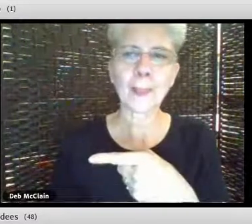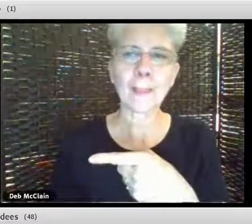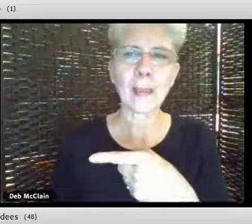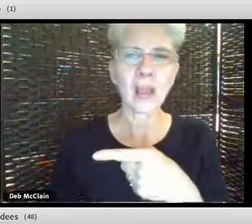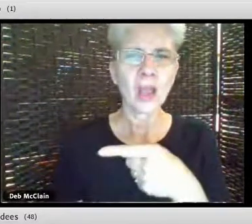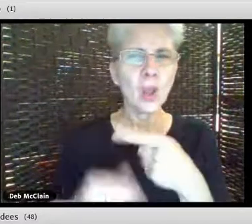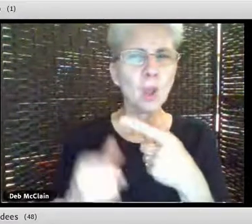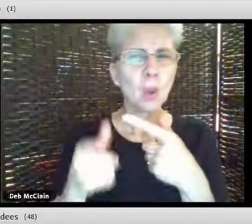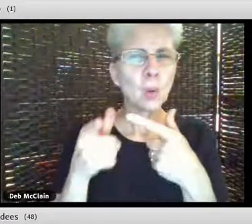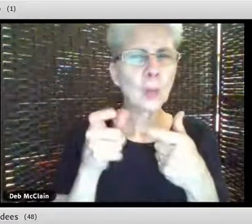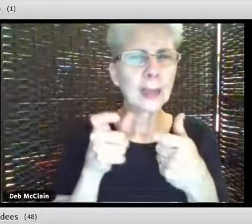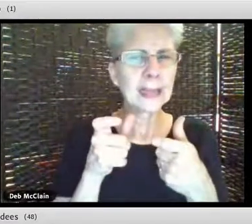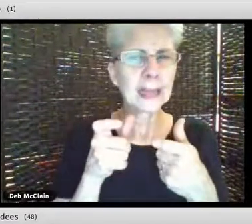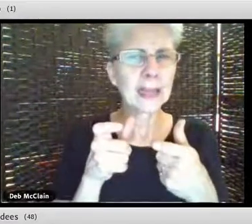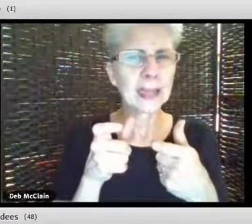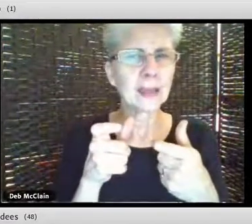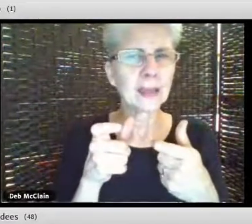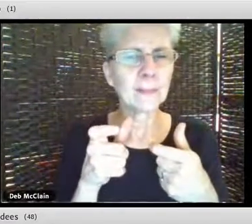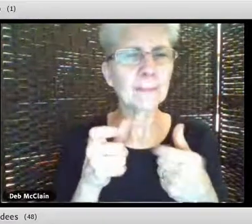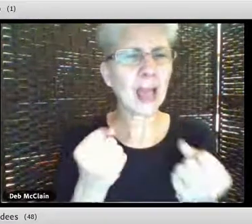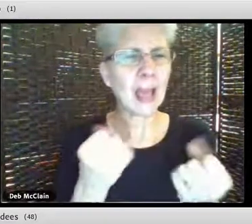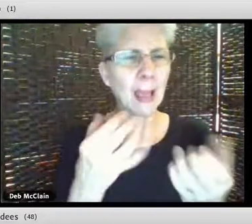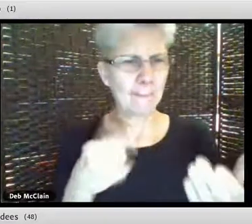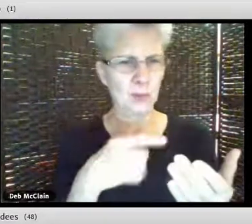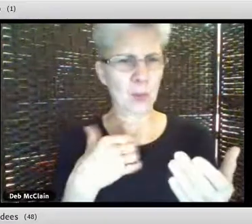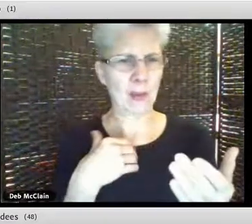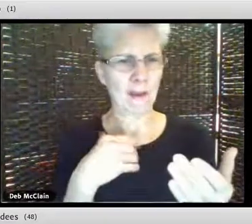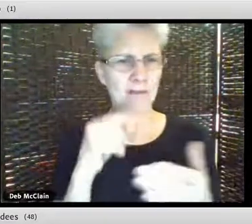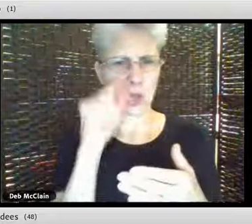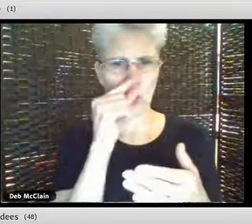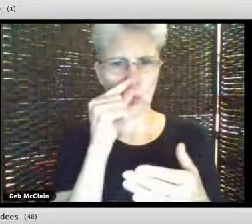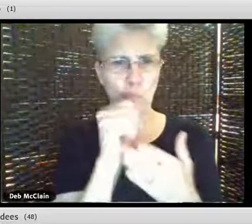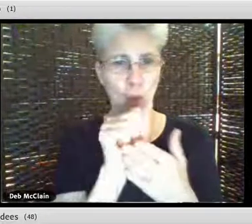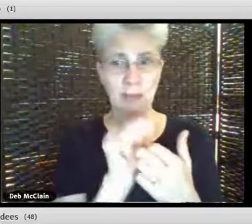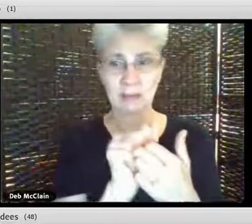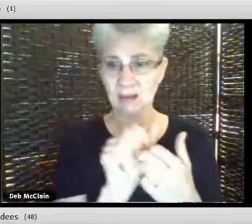So just very quickly, did -- How many of you have a Google account?